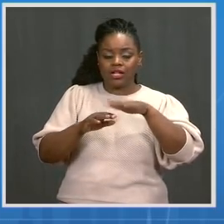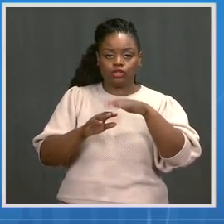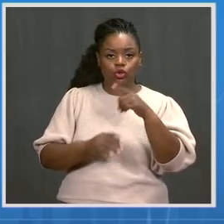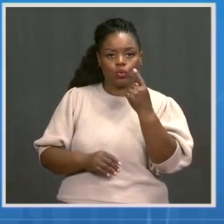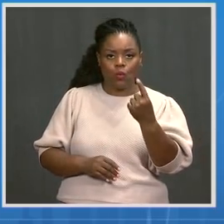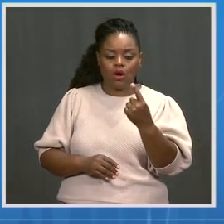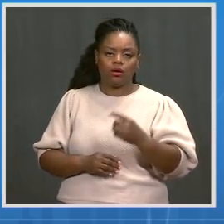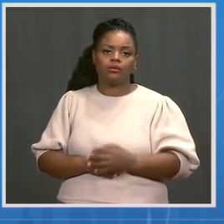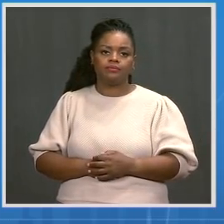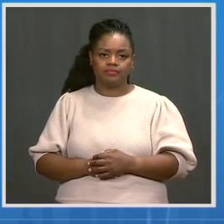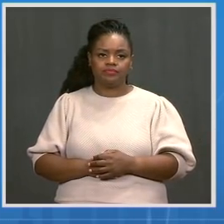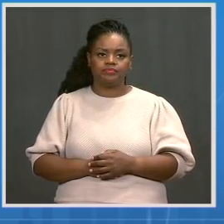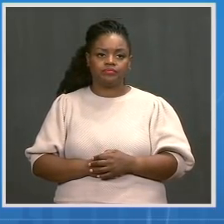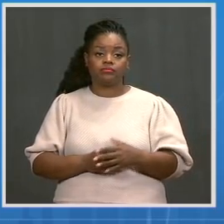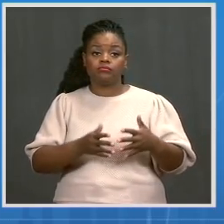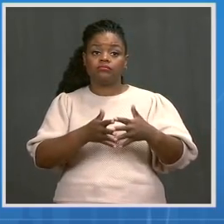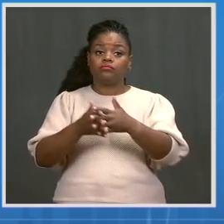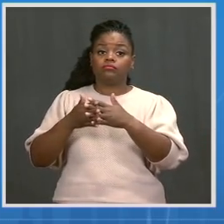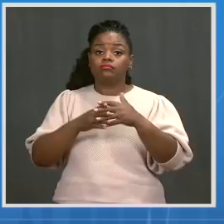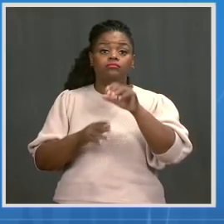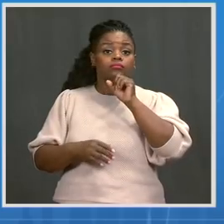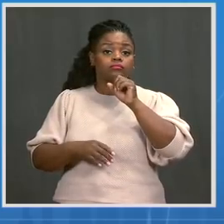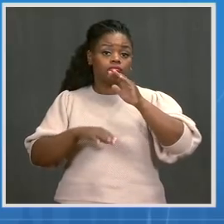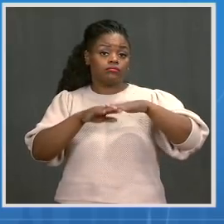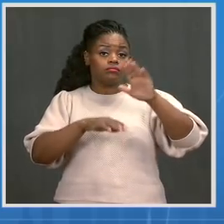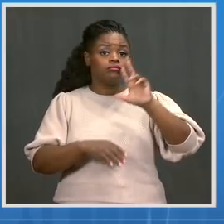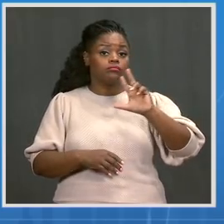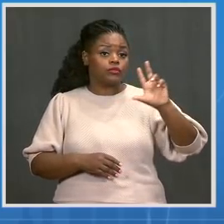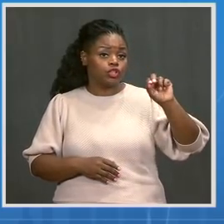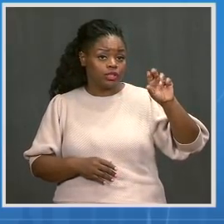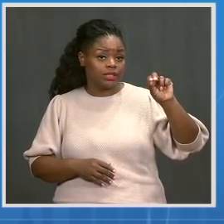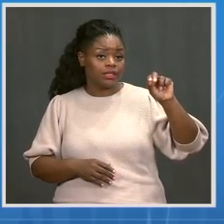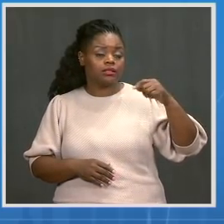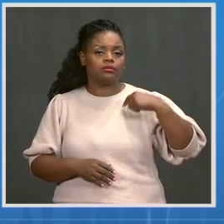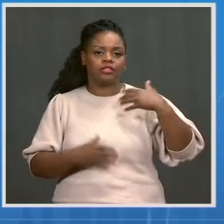For Americans 30 and older, we have met the President's goal of at least one shot.